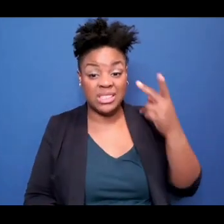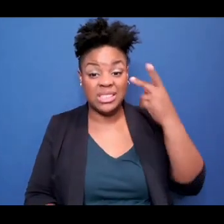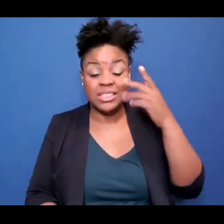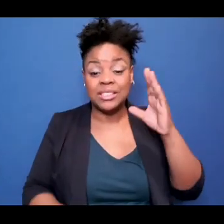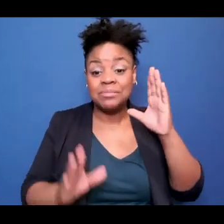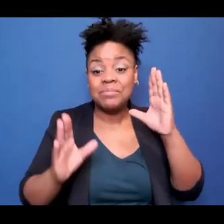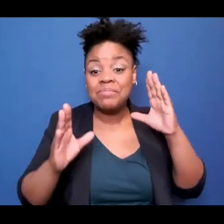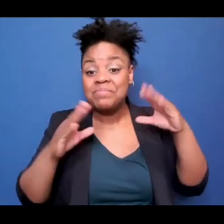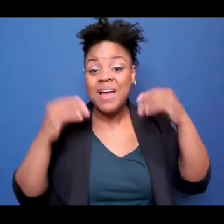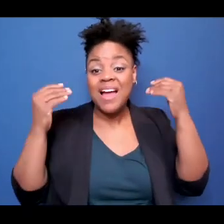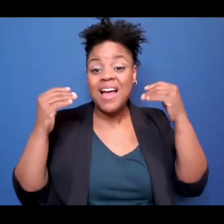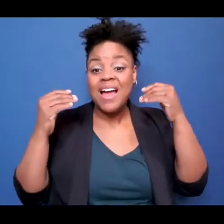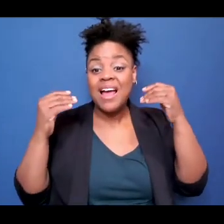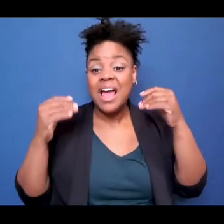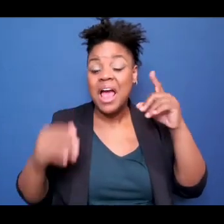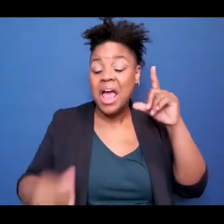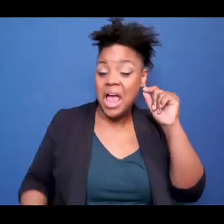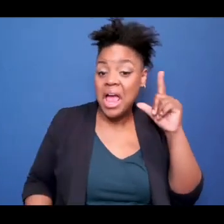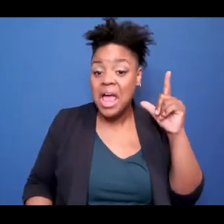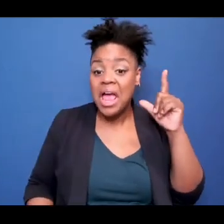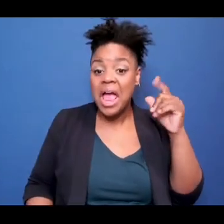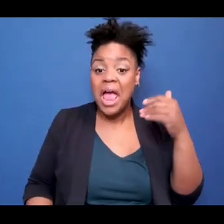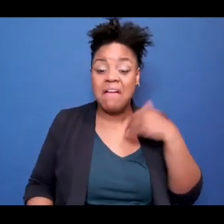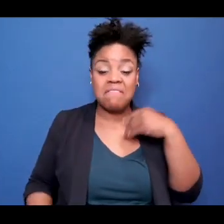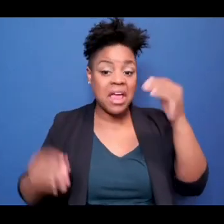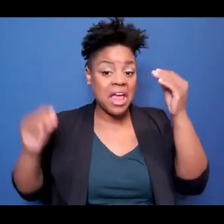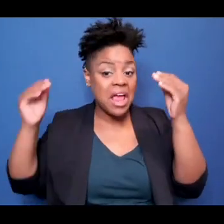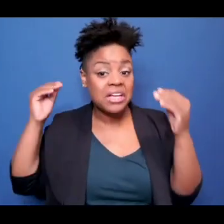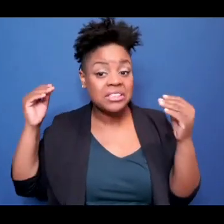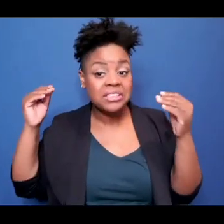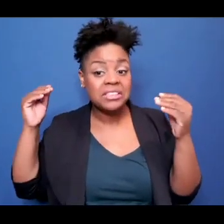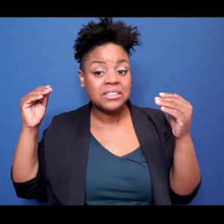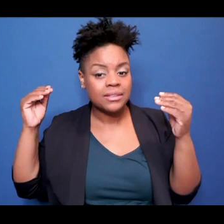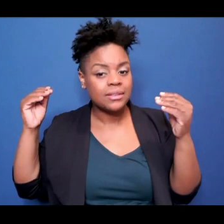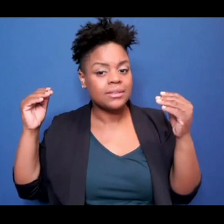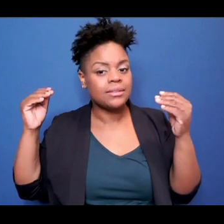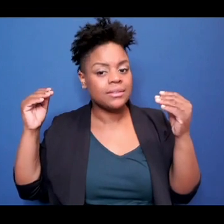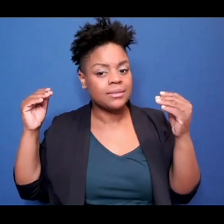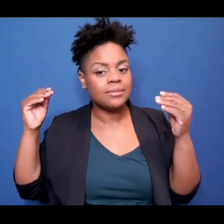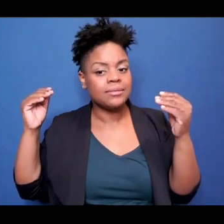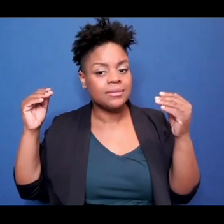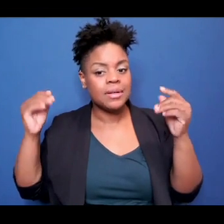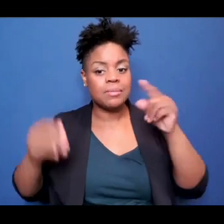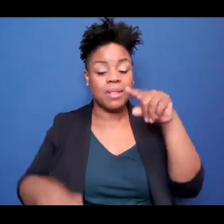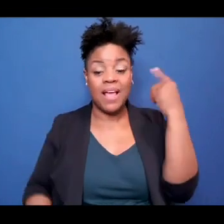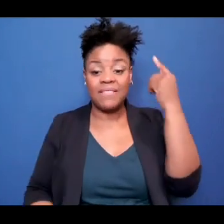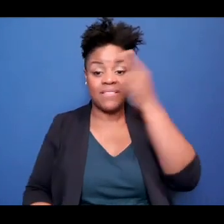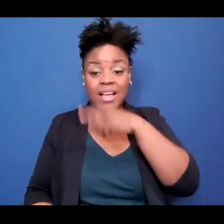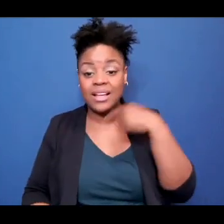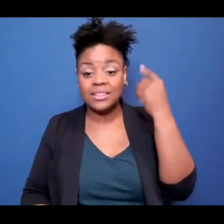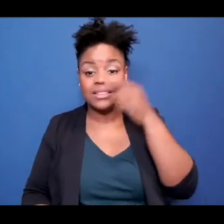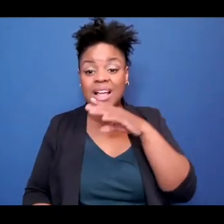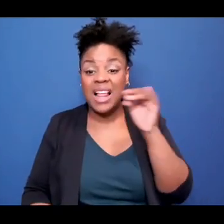IMAGE, THIS LARGE GRINNING WINK ING FAITION OF A BLACK MAN WEARING A PORTER'S CAP, ACTUALLY FORMED THE ESTABLISHMENT'S